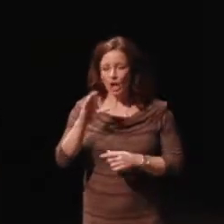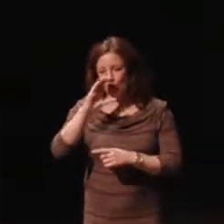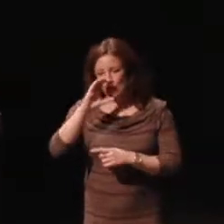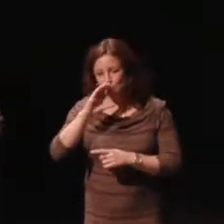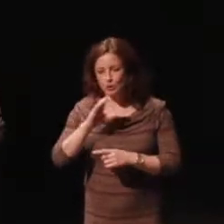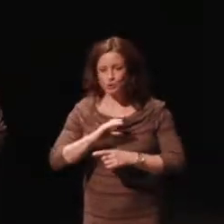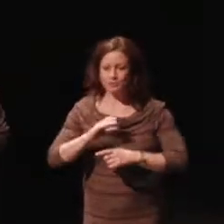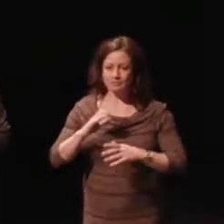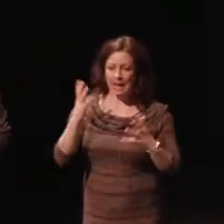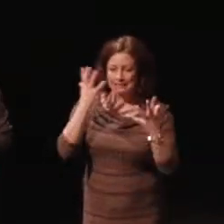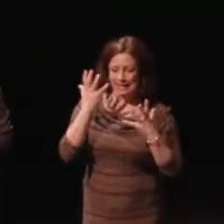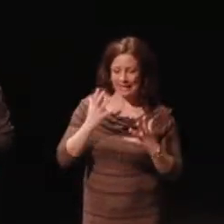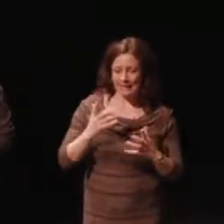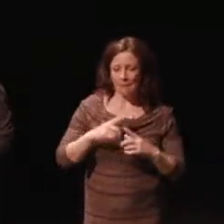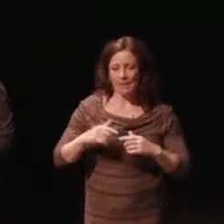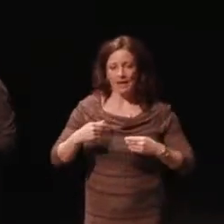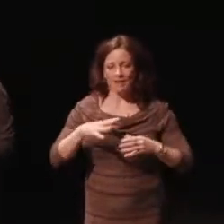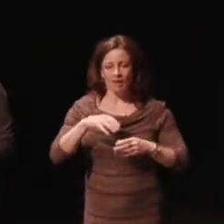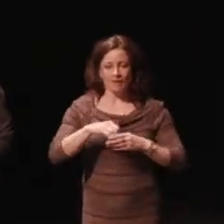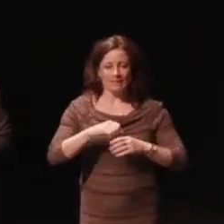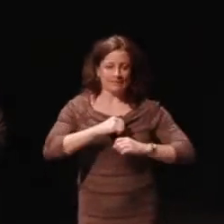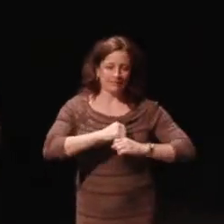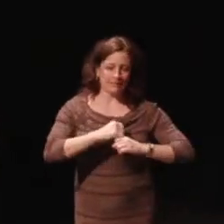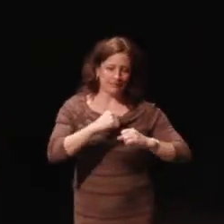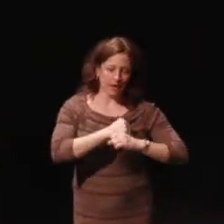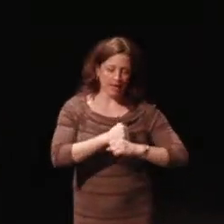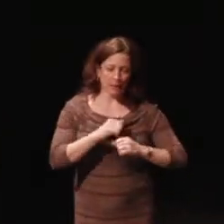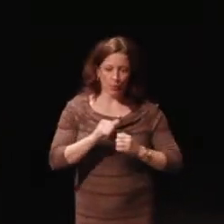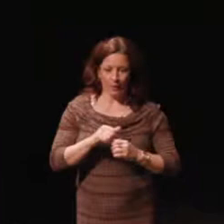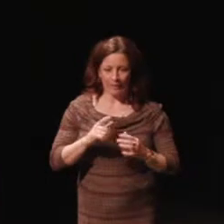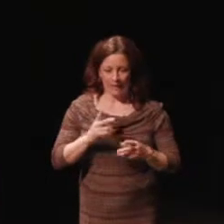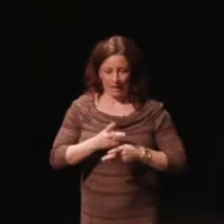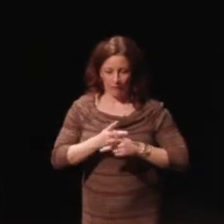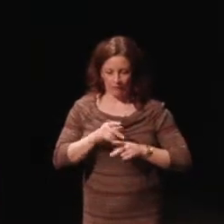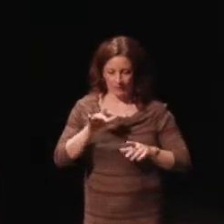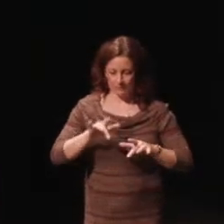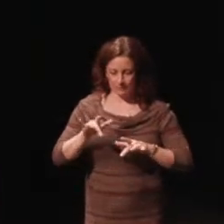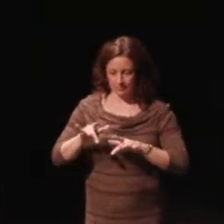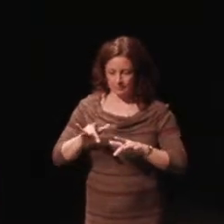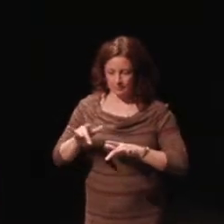with carefully timed button presses, instead of the traditional button mashing.